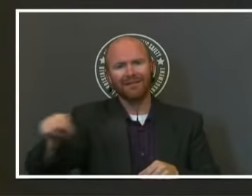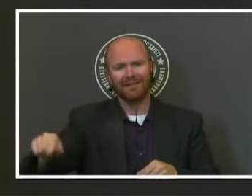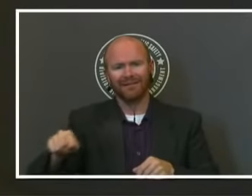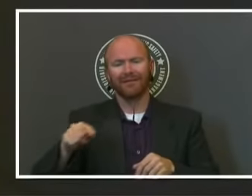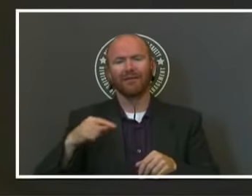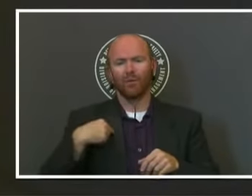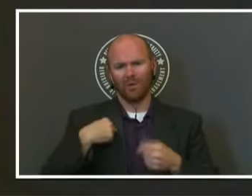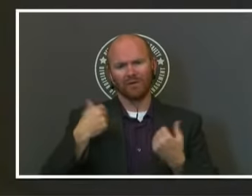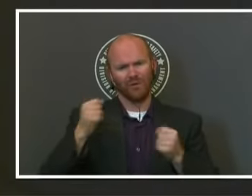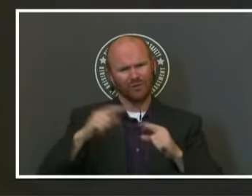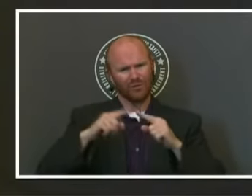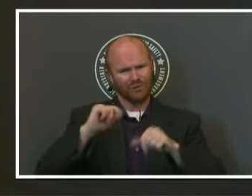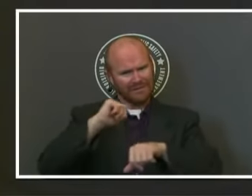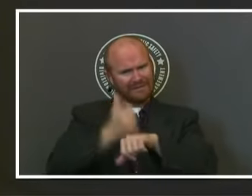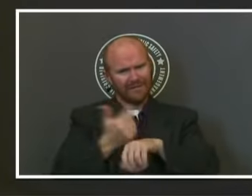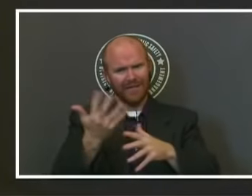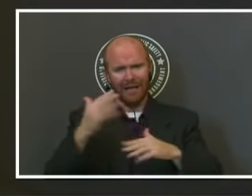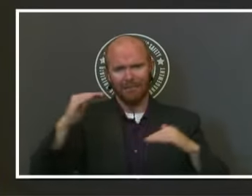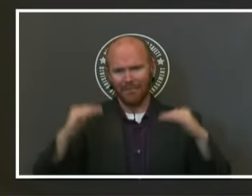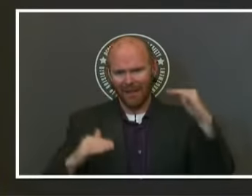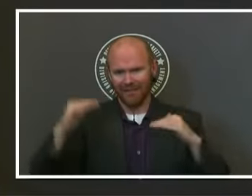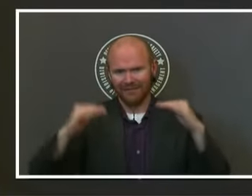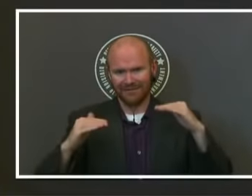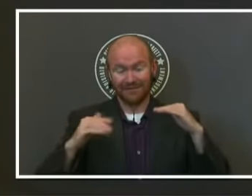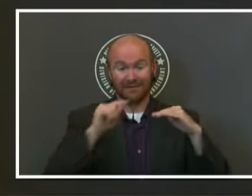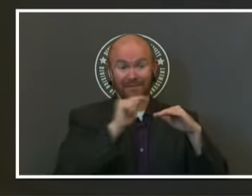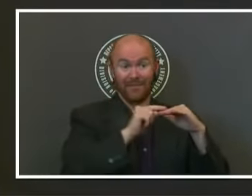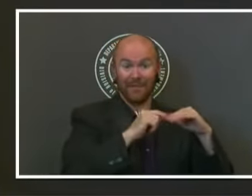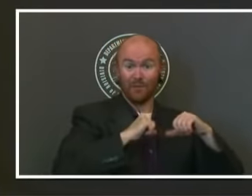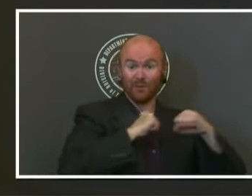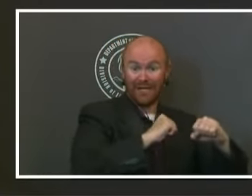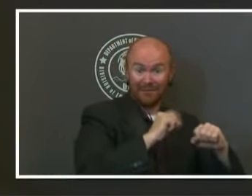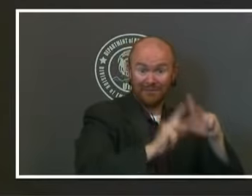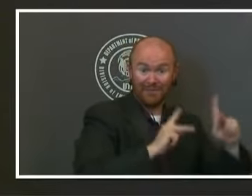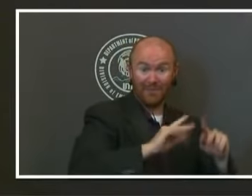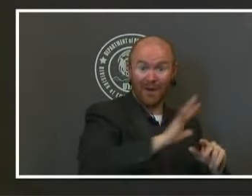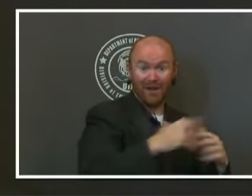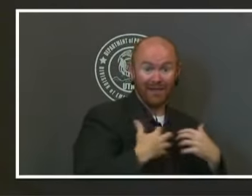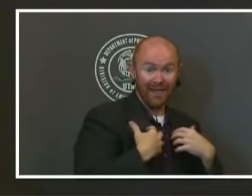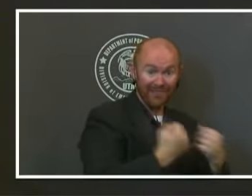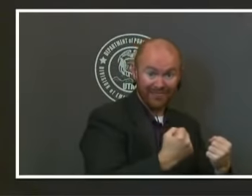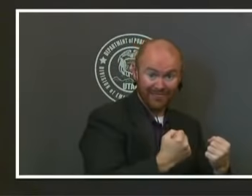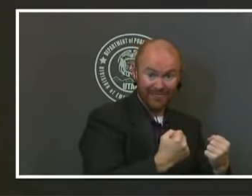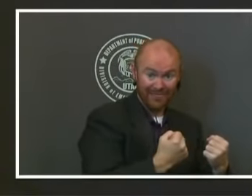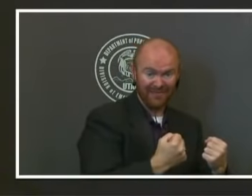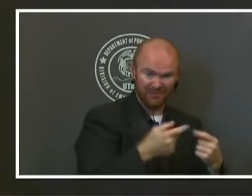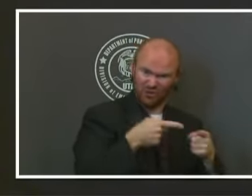approach where we protect the people's health do the best we